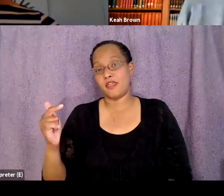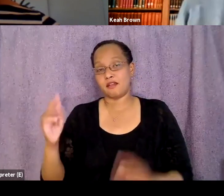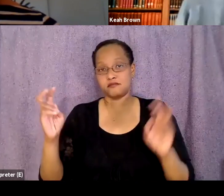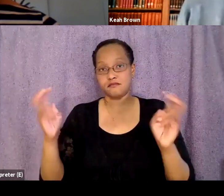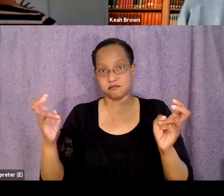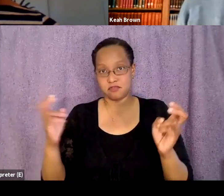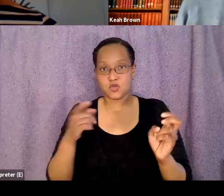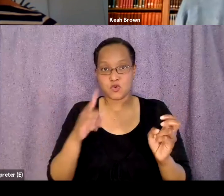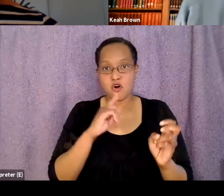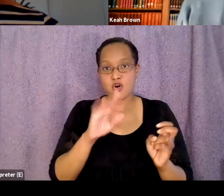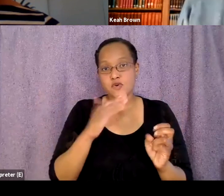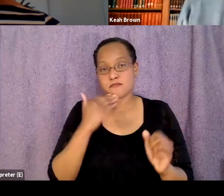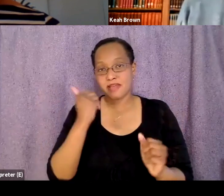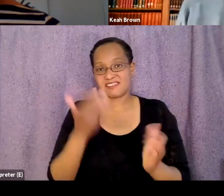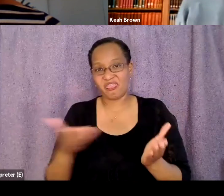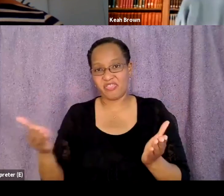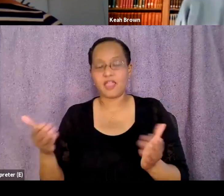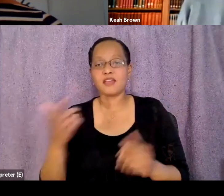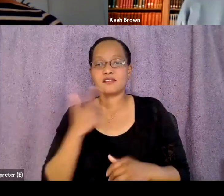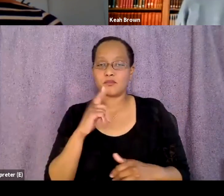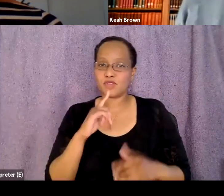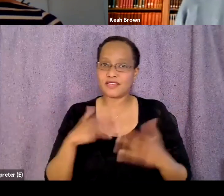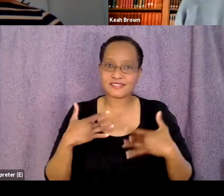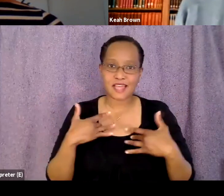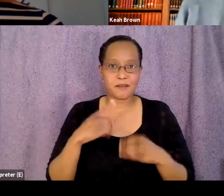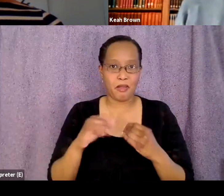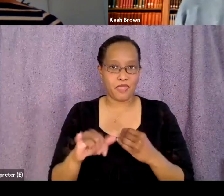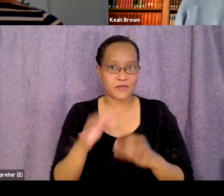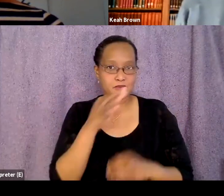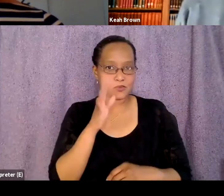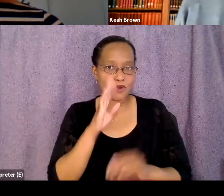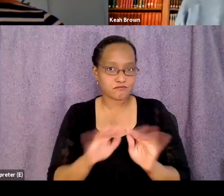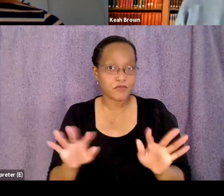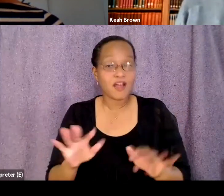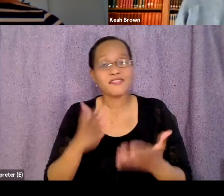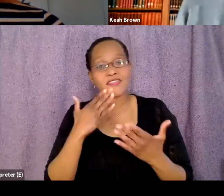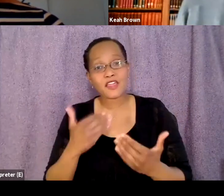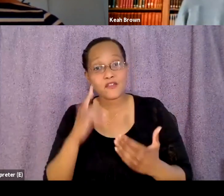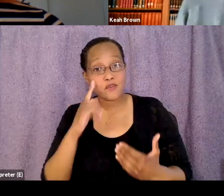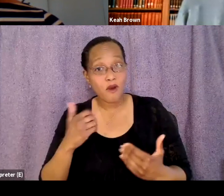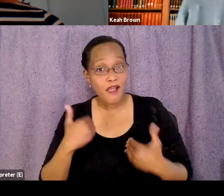I'm so excited and again thank you so much for having me and really Congratulations again